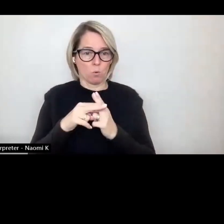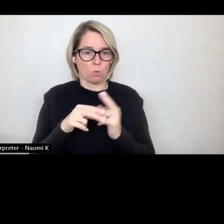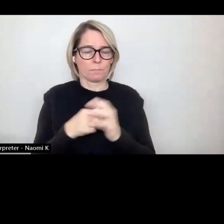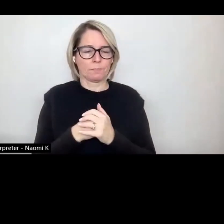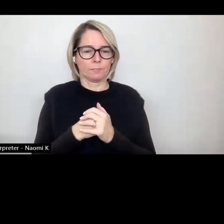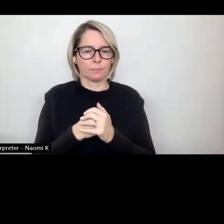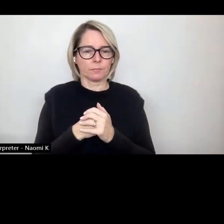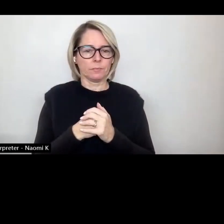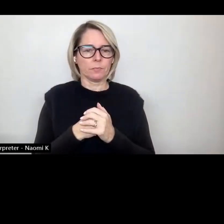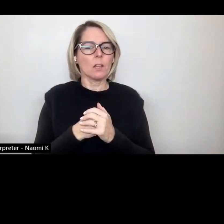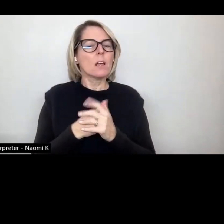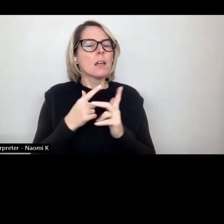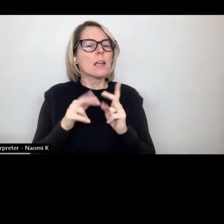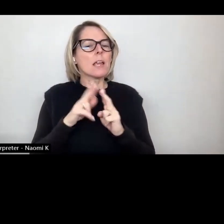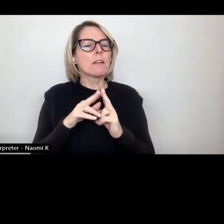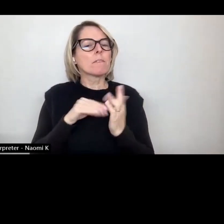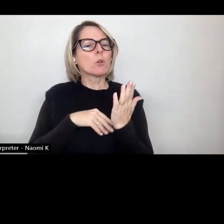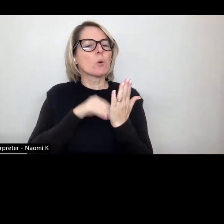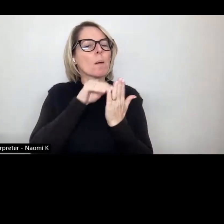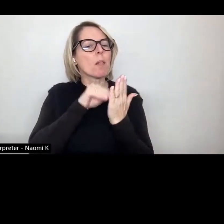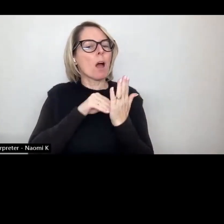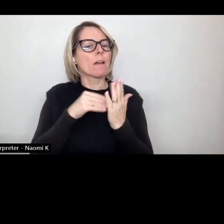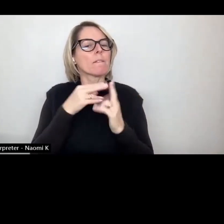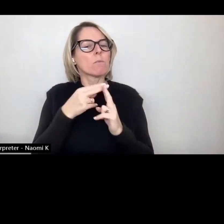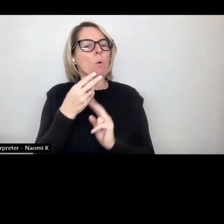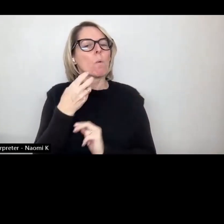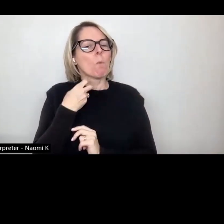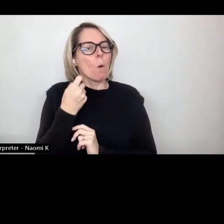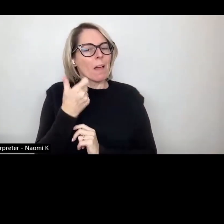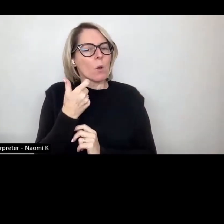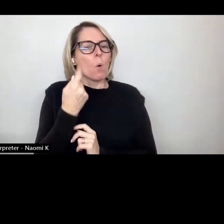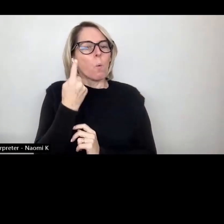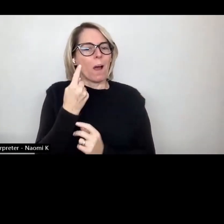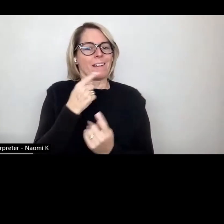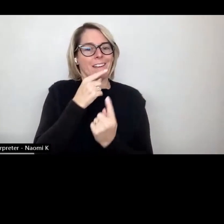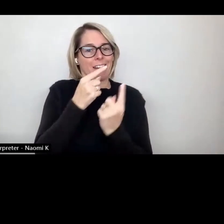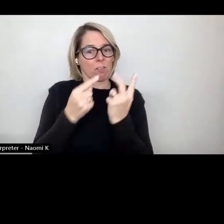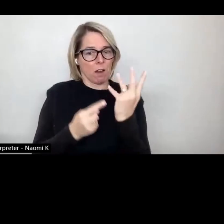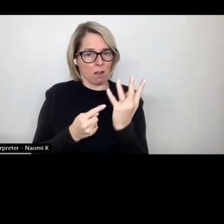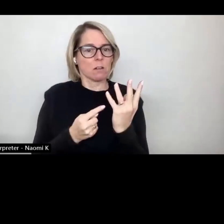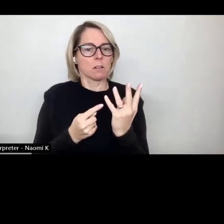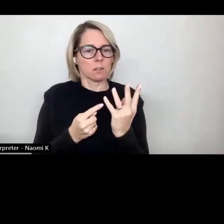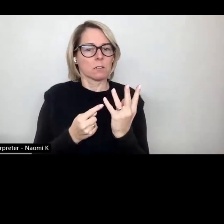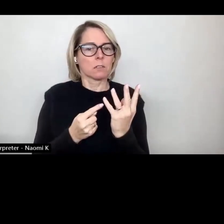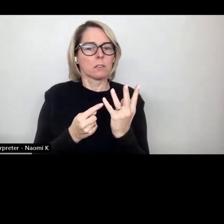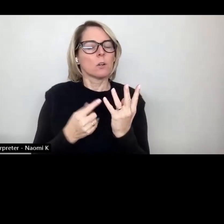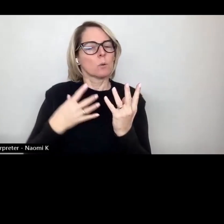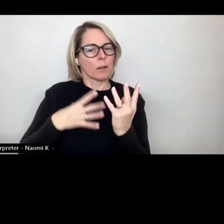if you are successful in getting business across more than one service area.